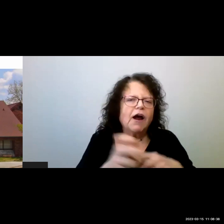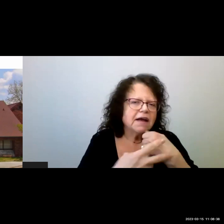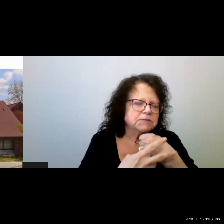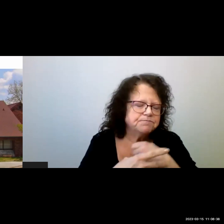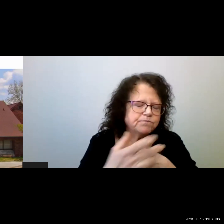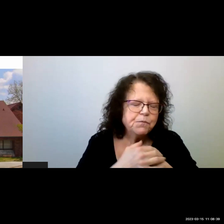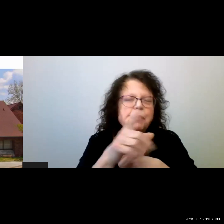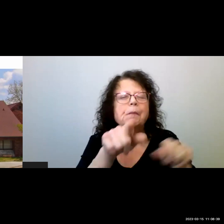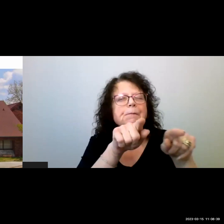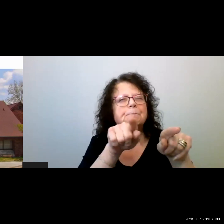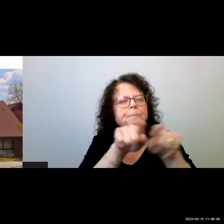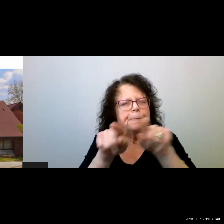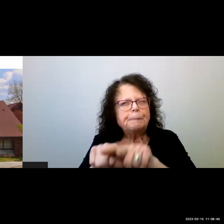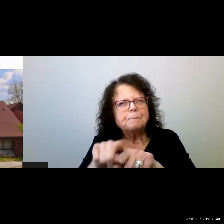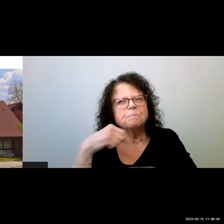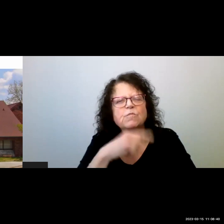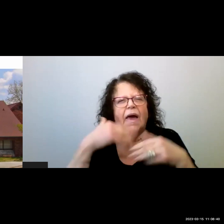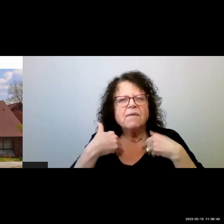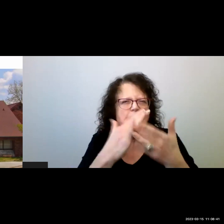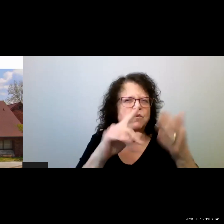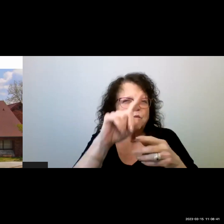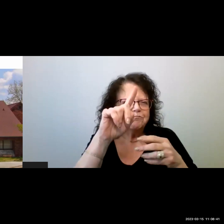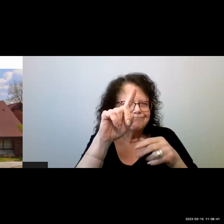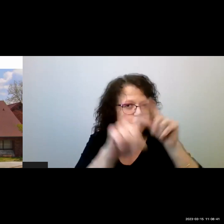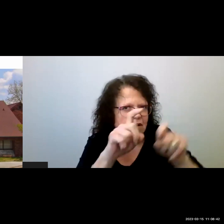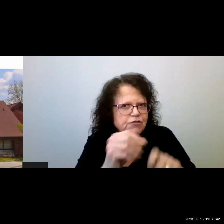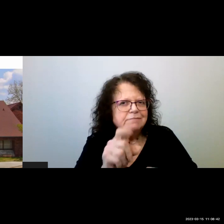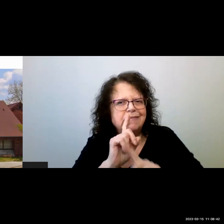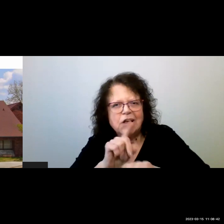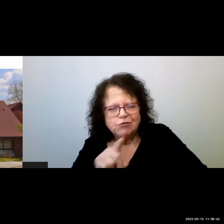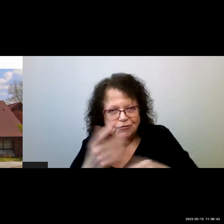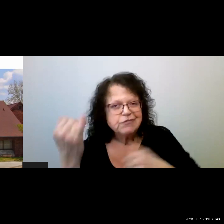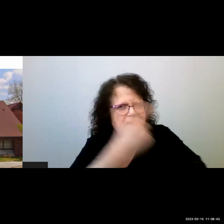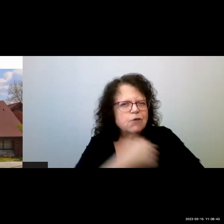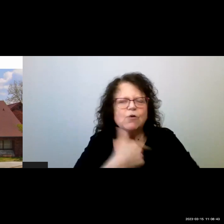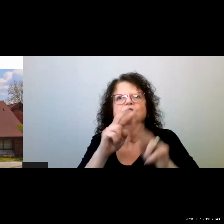we will have some questions and answers today. We're very thankful that Dr. Lindsay Weaver